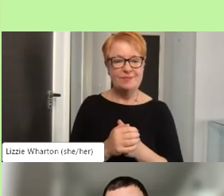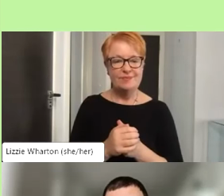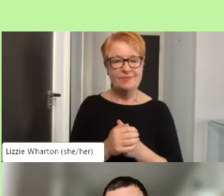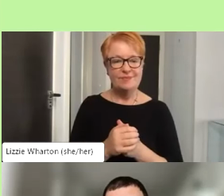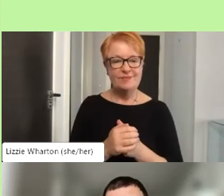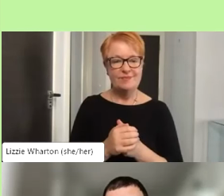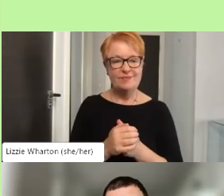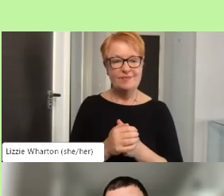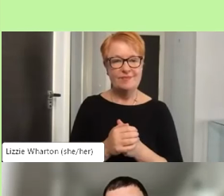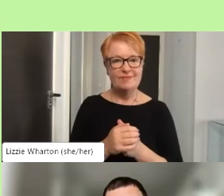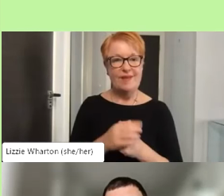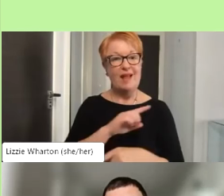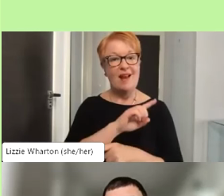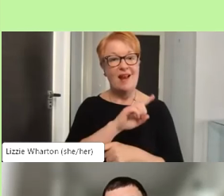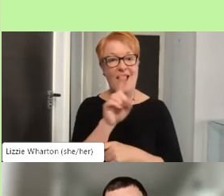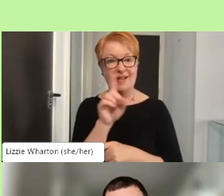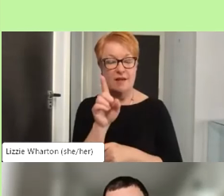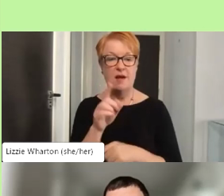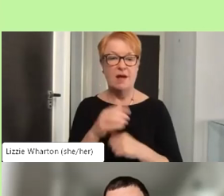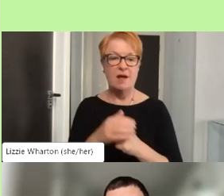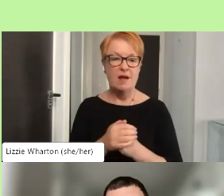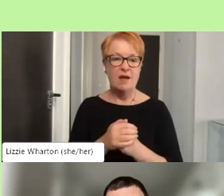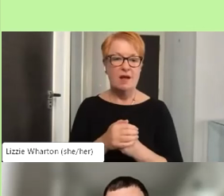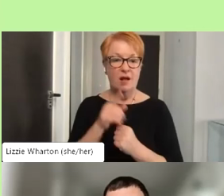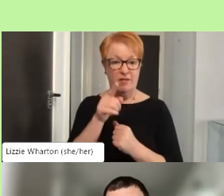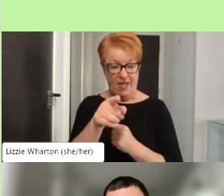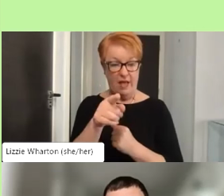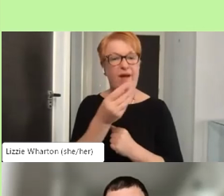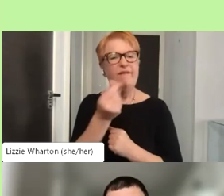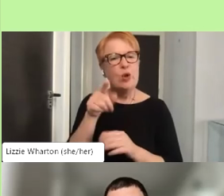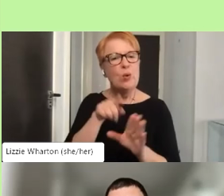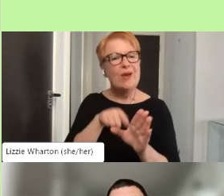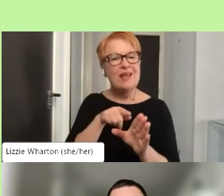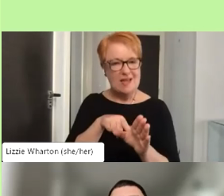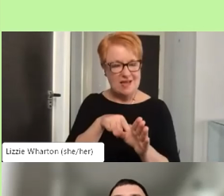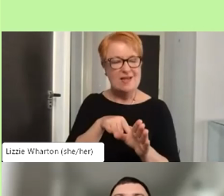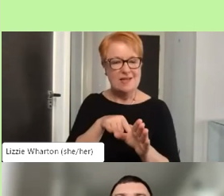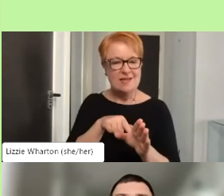And then that lasted a few years as an active branch in London.